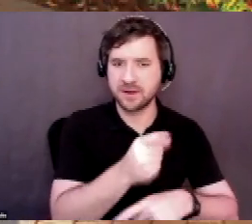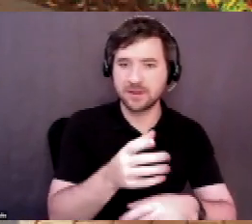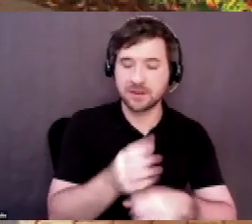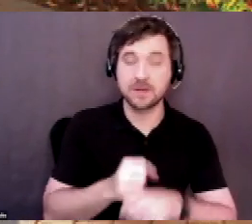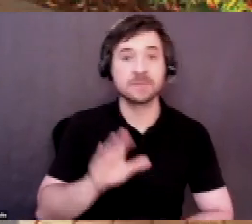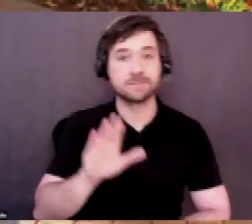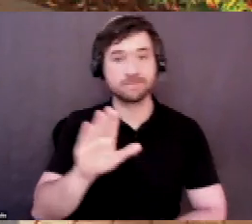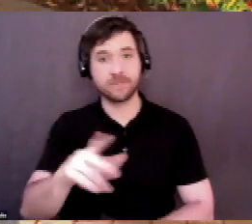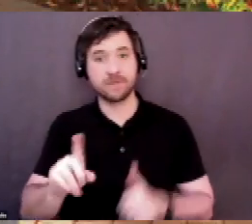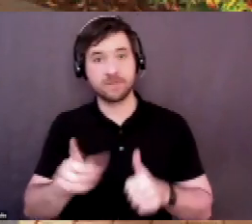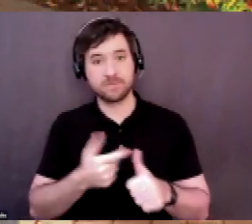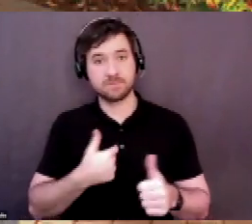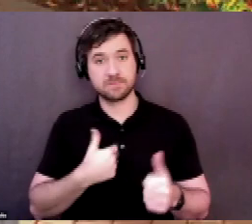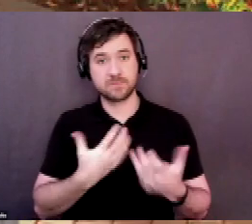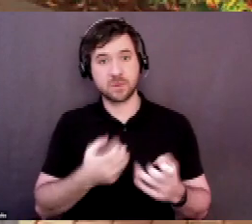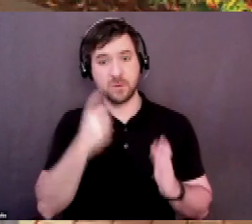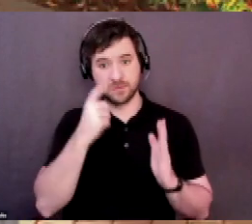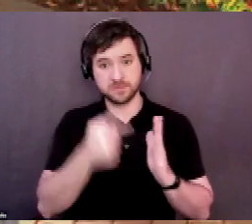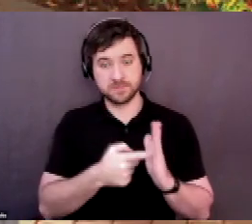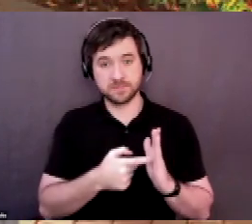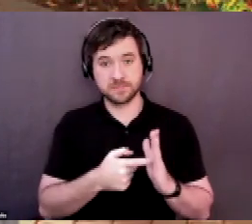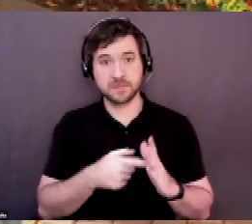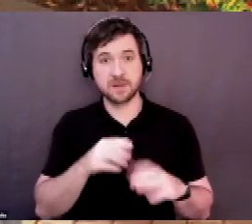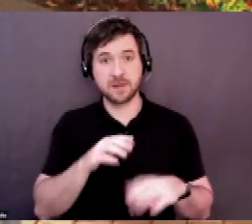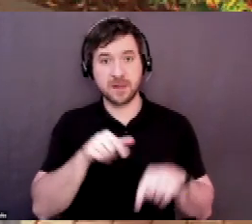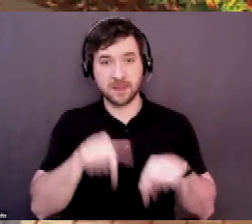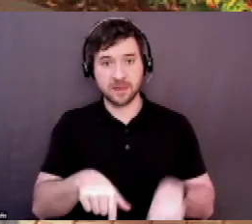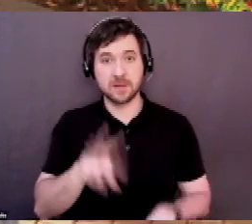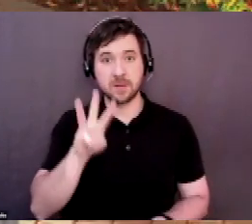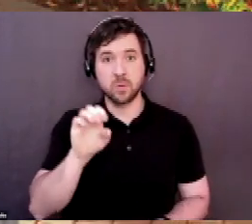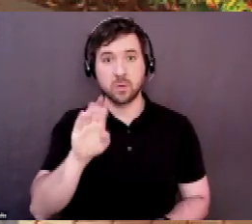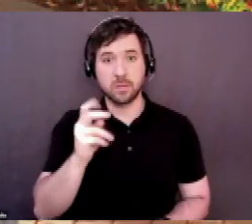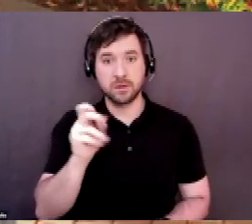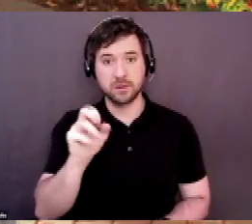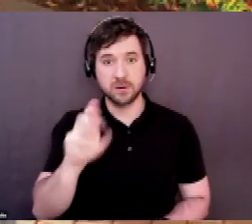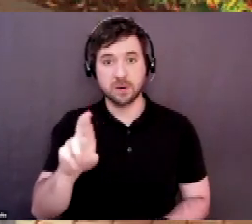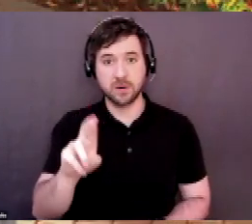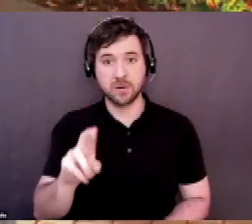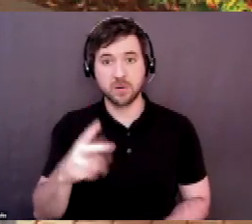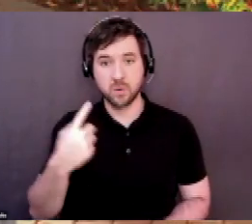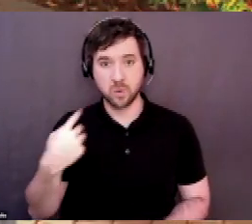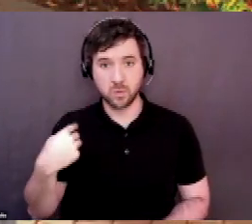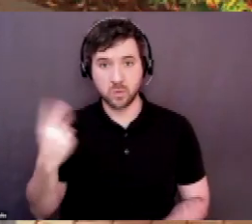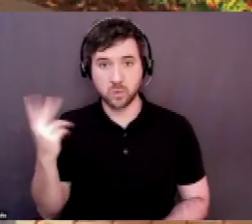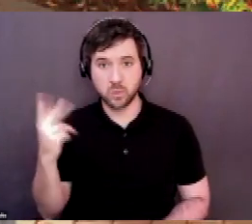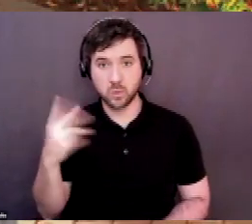acknowledge is that on this webinar, we are two white women.